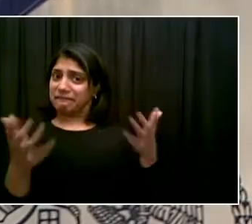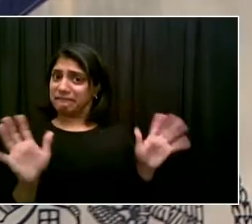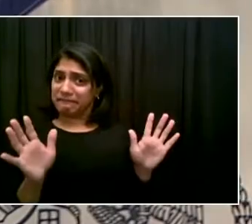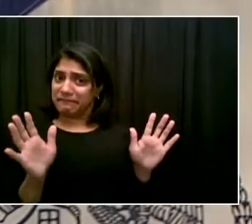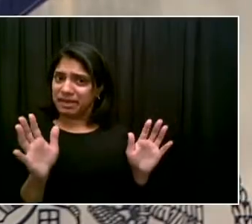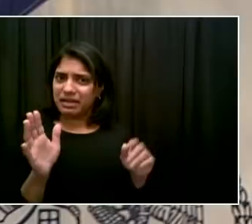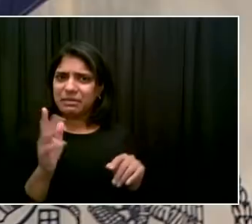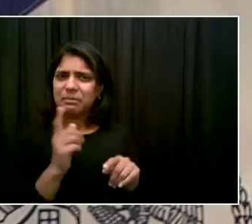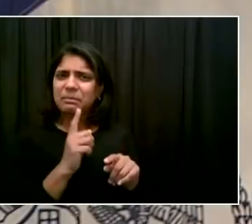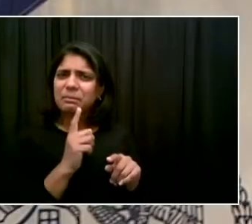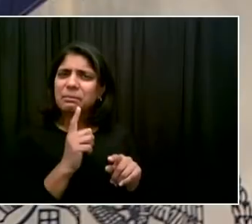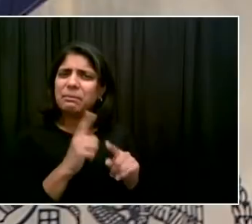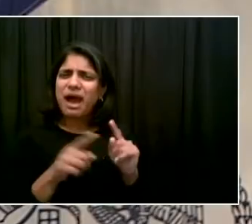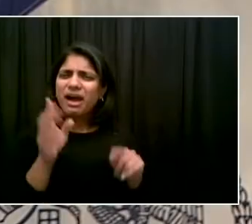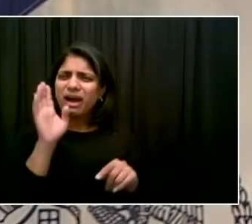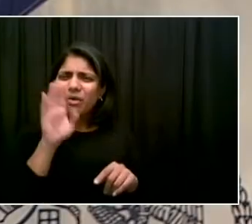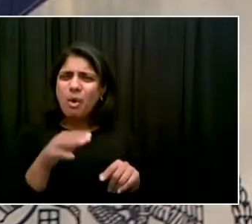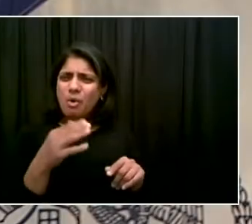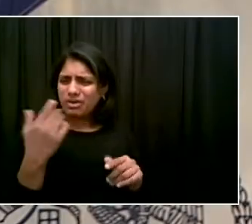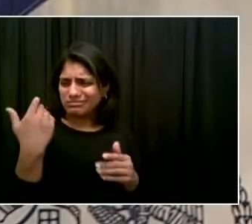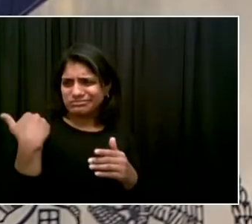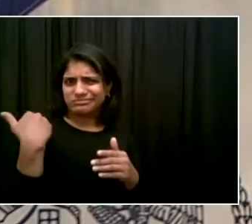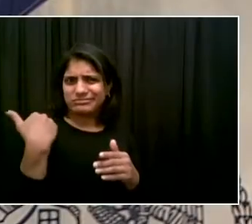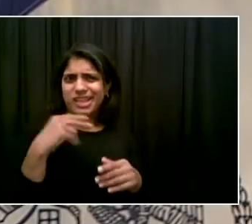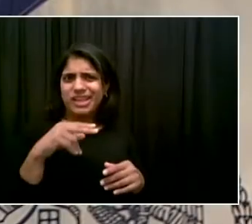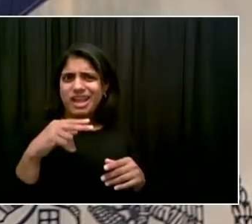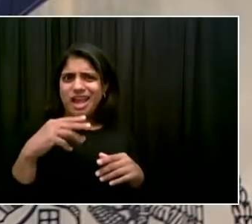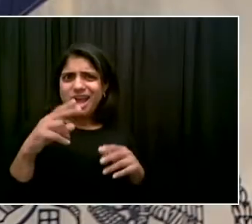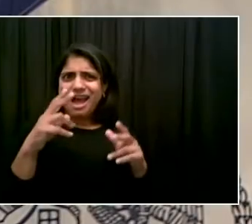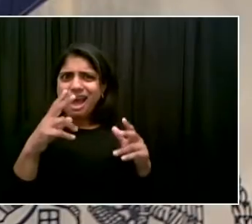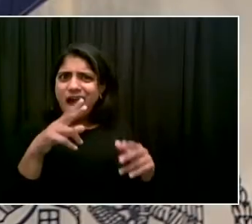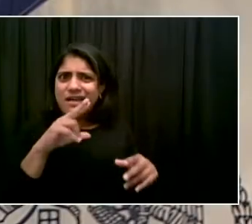COME ROFM LOG N LARGE INDOOR